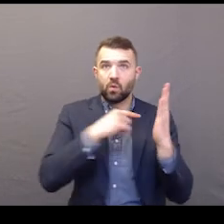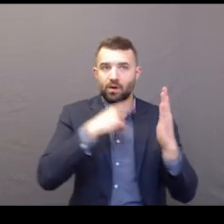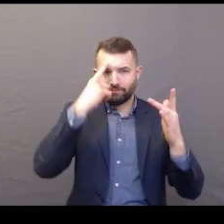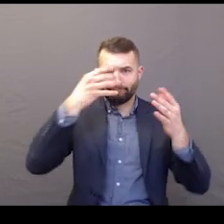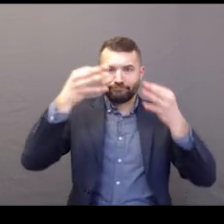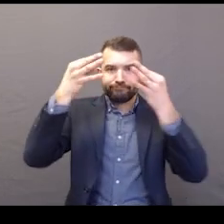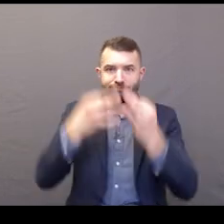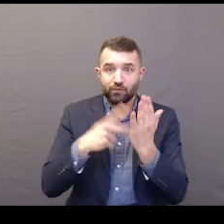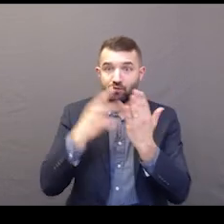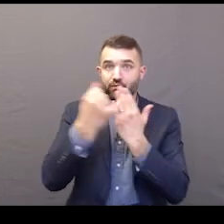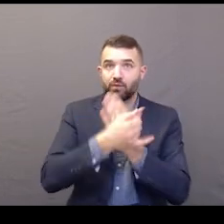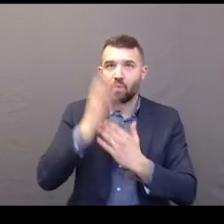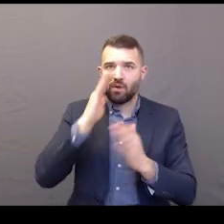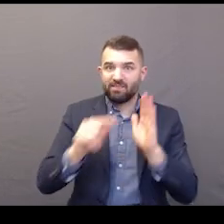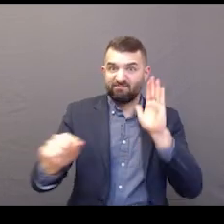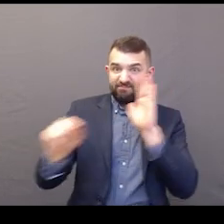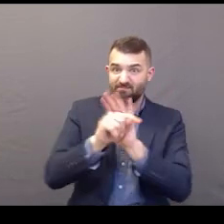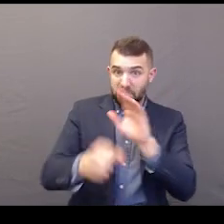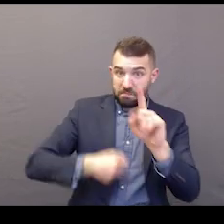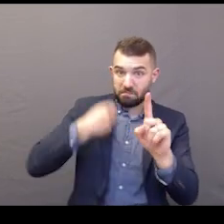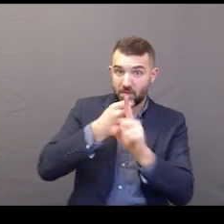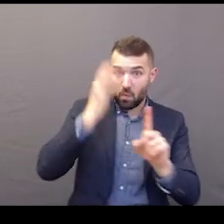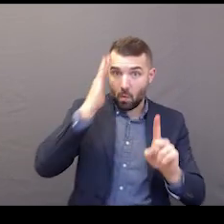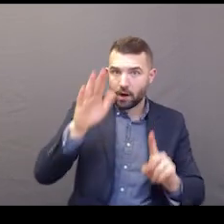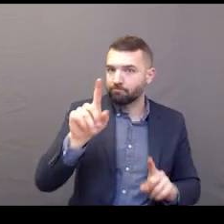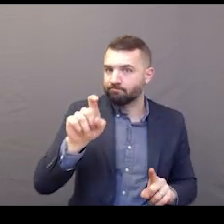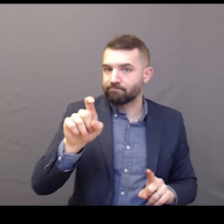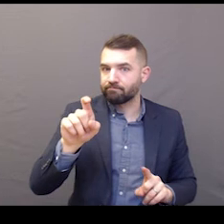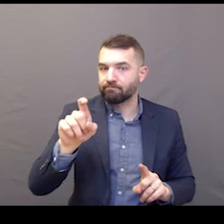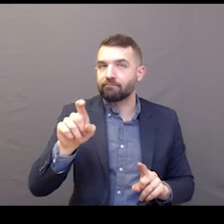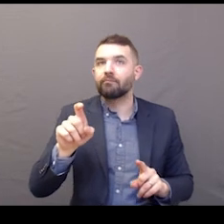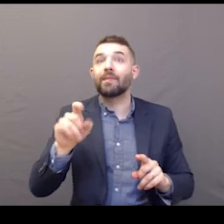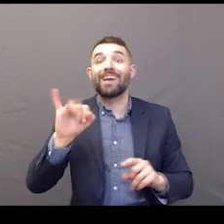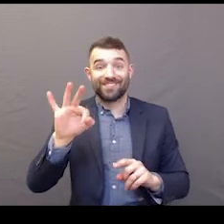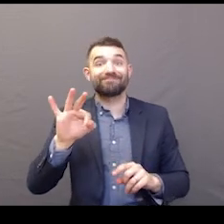is likely to have adverse impacts and if mitigation for these impacts is available.